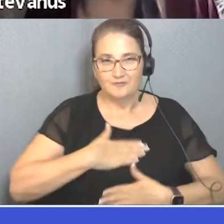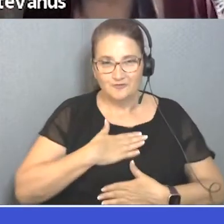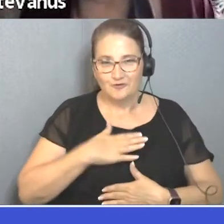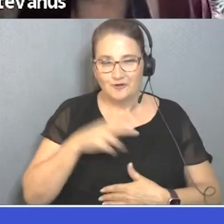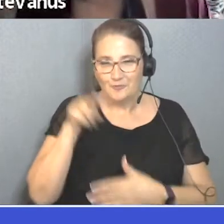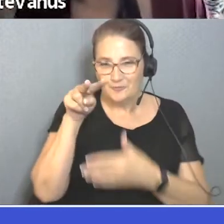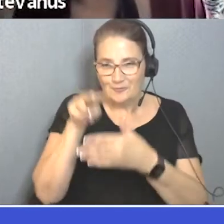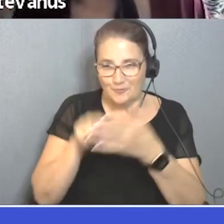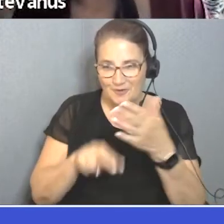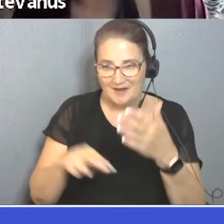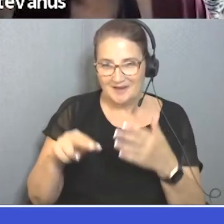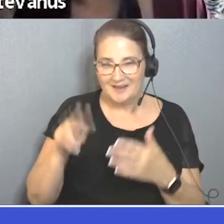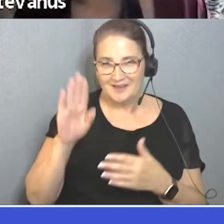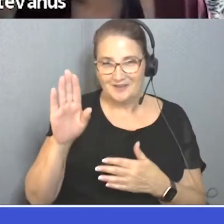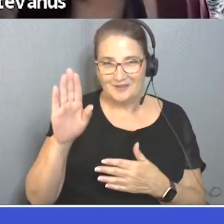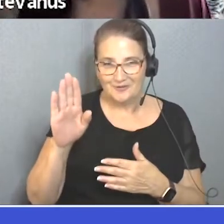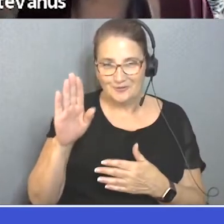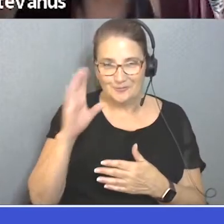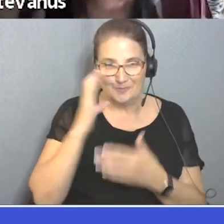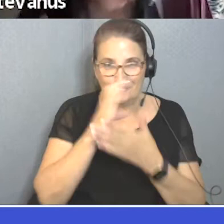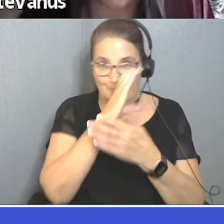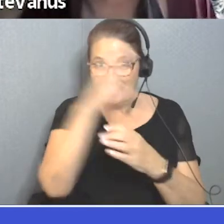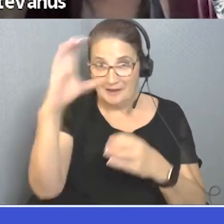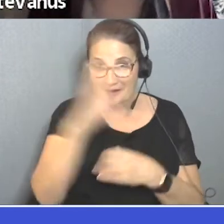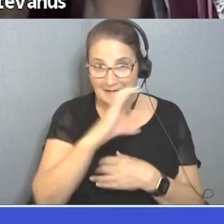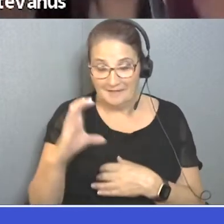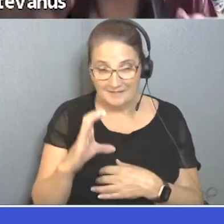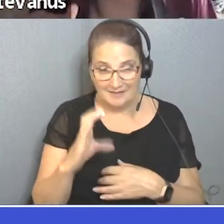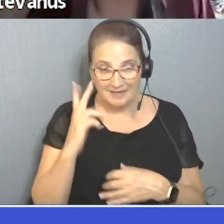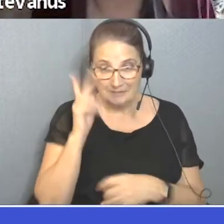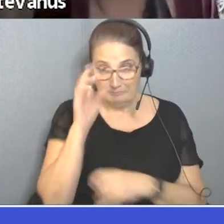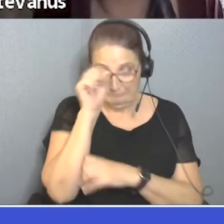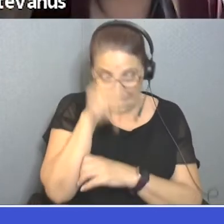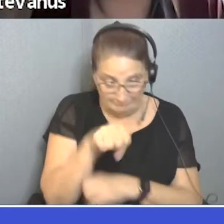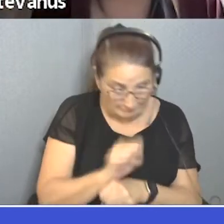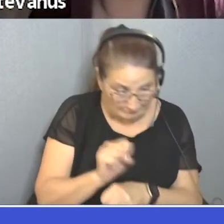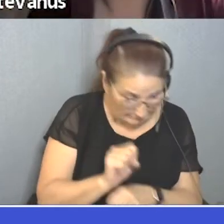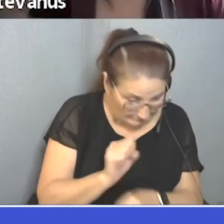thought. I enjoy looking at the gallery because